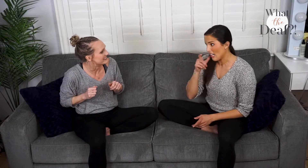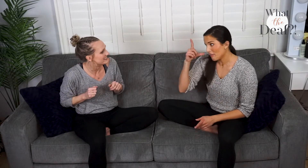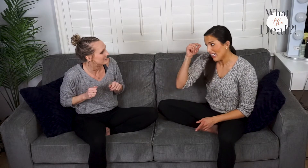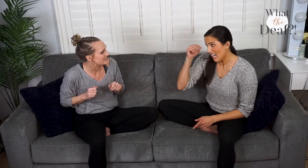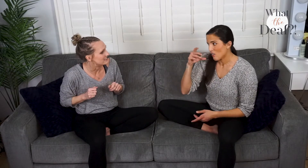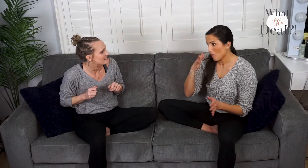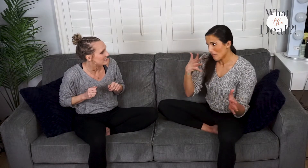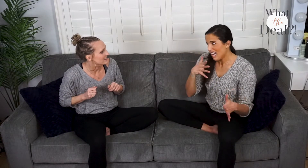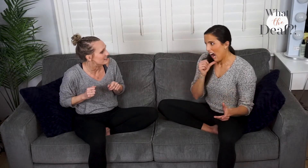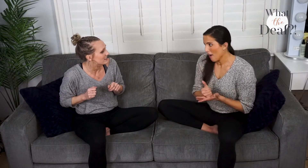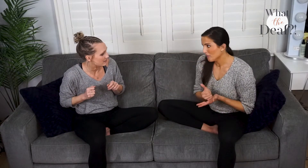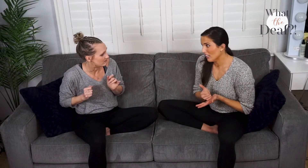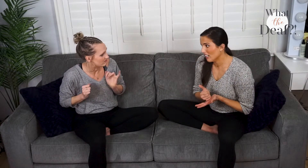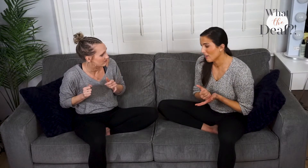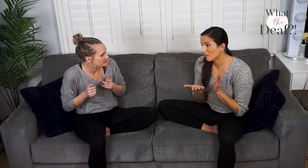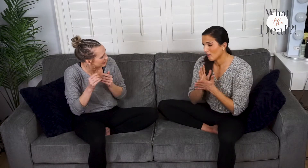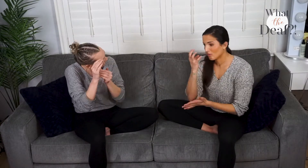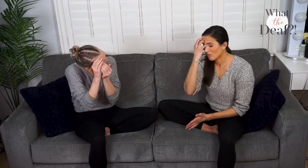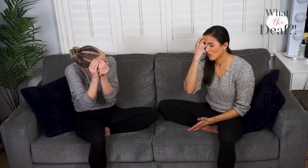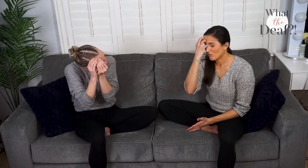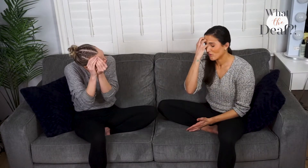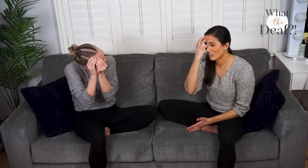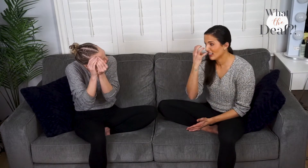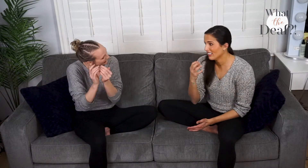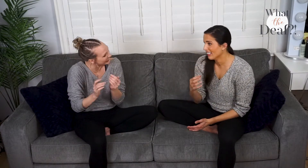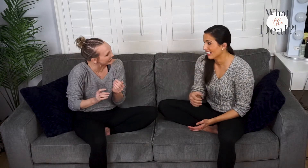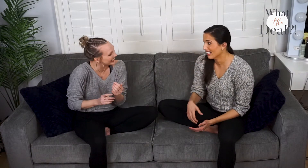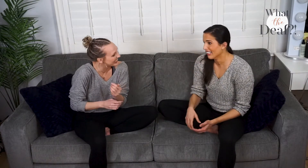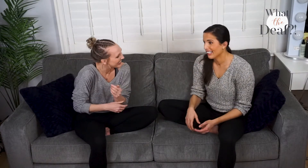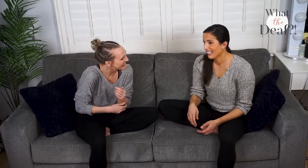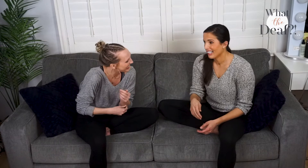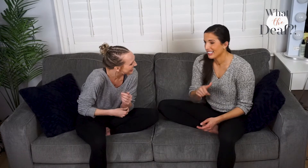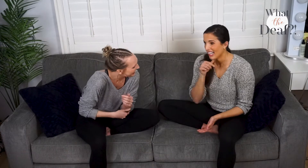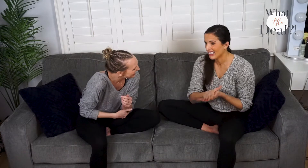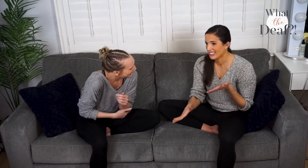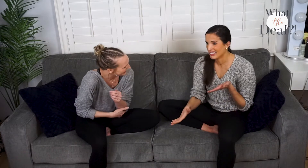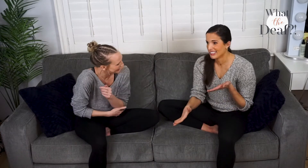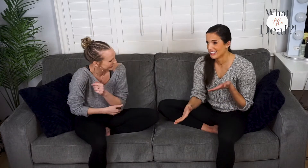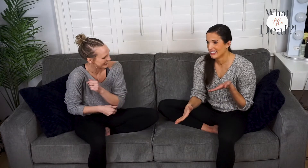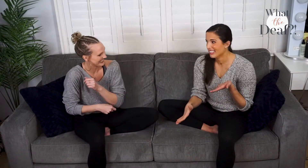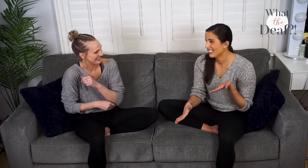doesn't blink so that wind would NOT help! Yeah. - It would swell! Not nice at all.